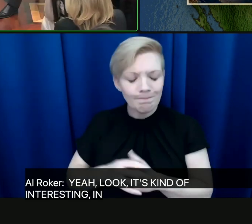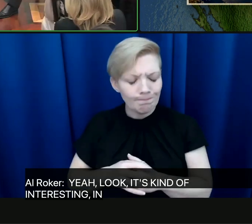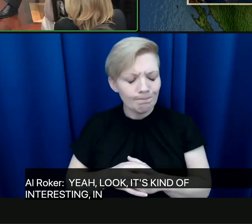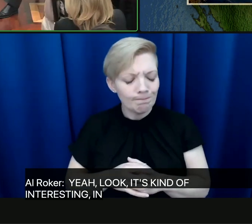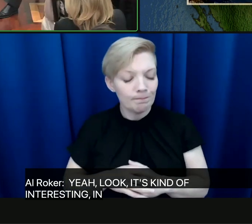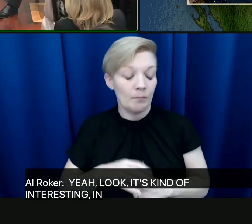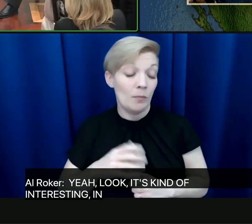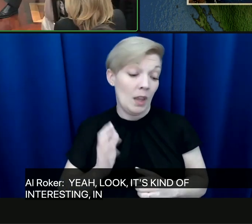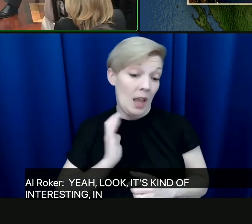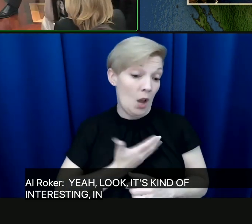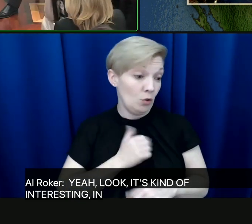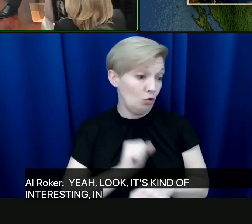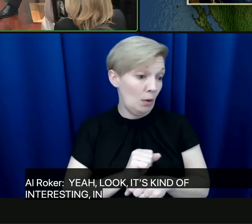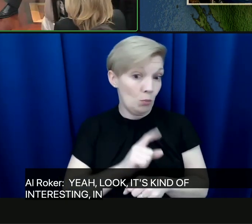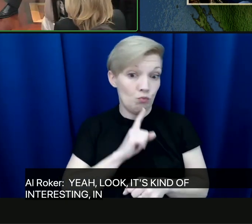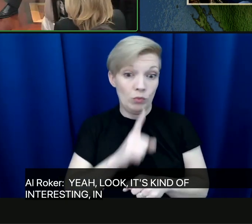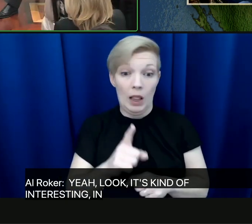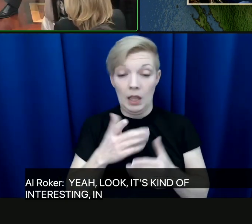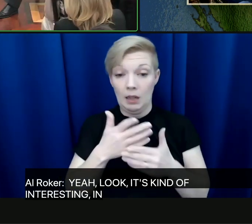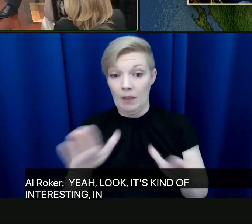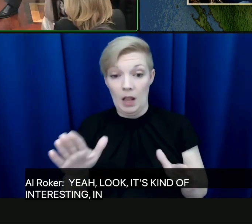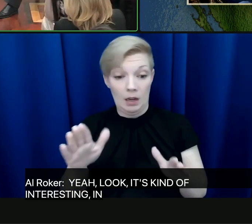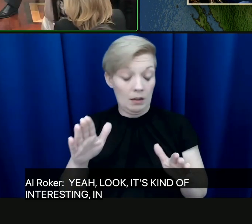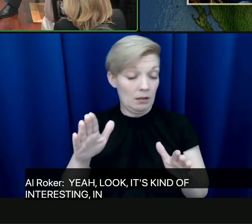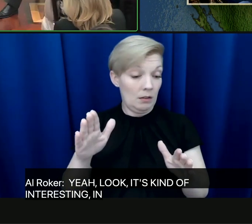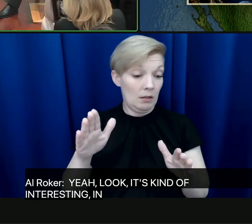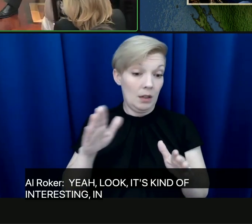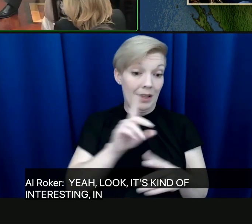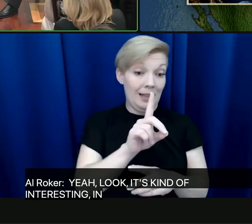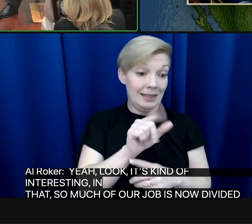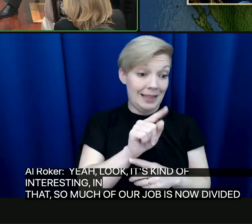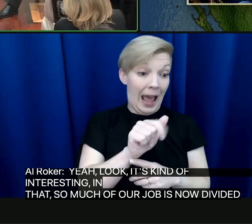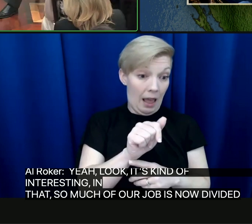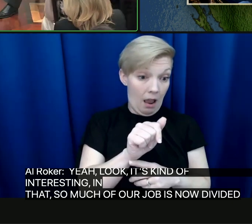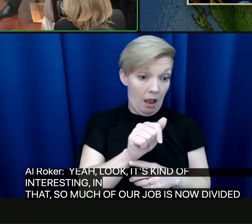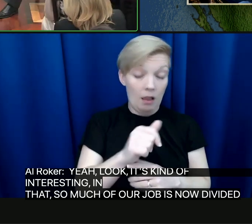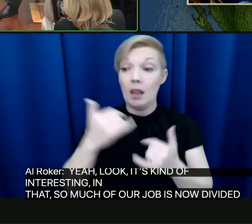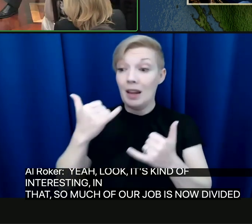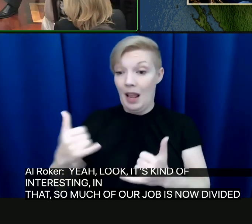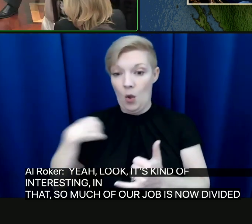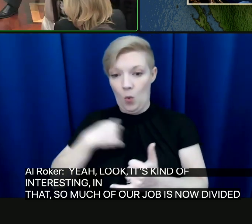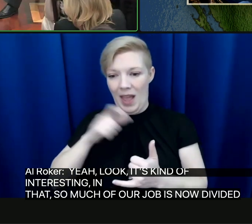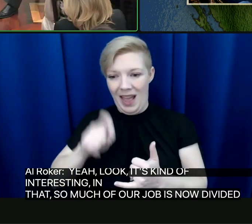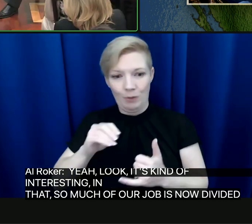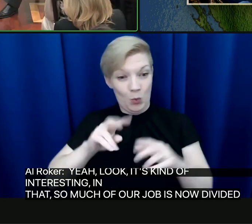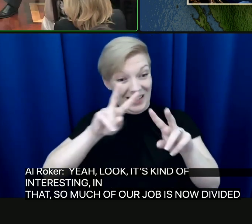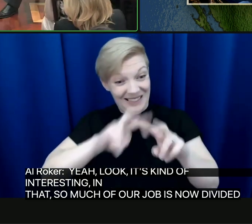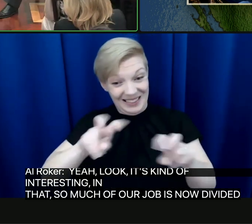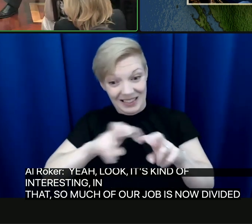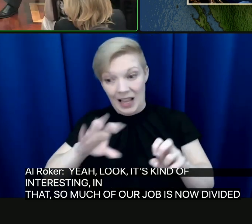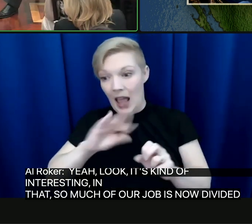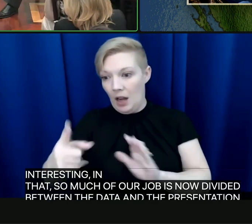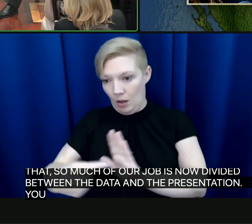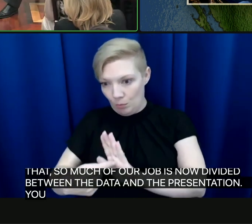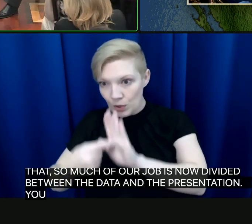is now divided between the data and the presentation. You know, it's one thing to tell people a story,